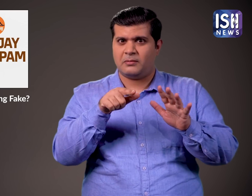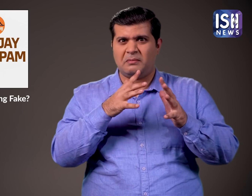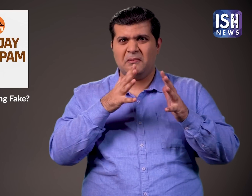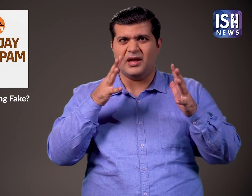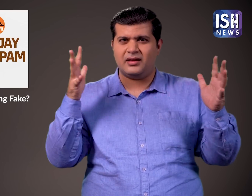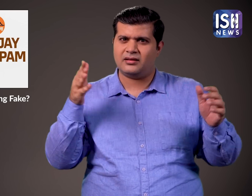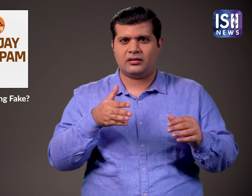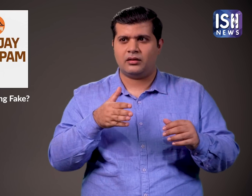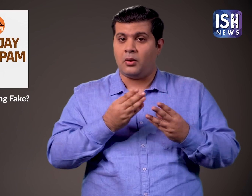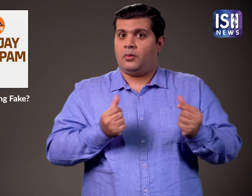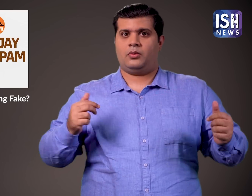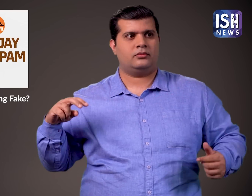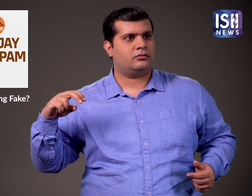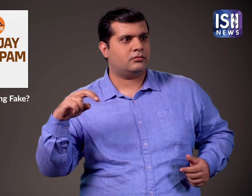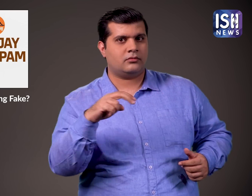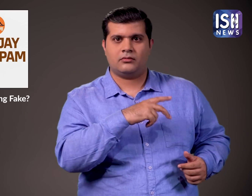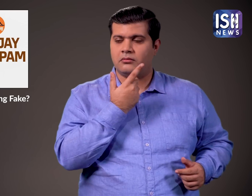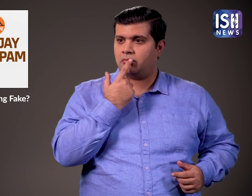What a massive injury but immediately he was back on his feet!